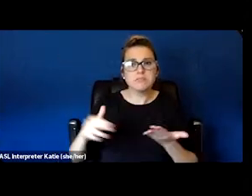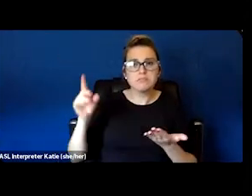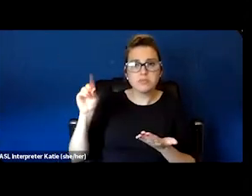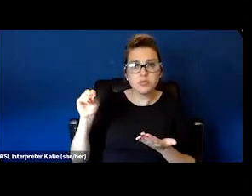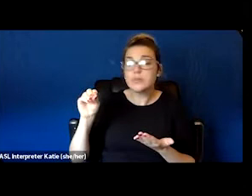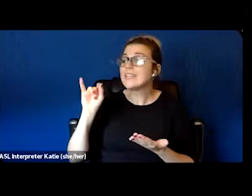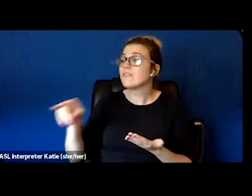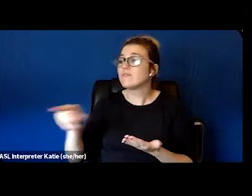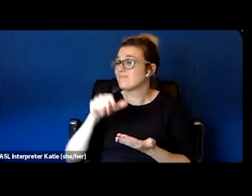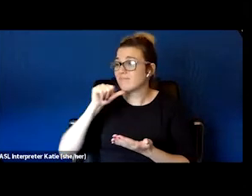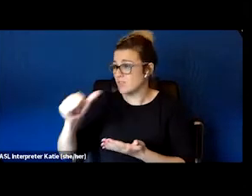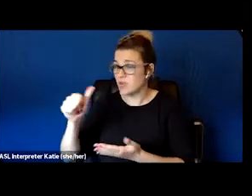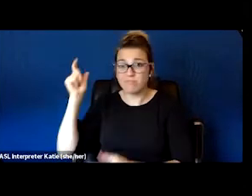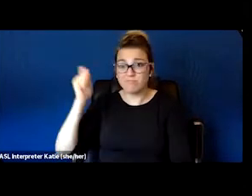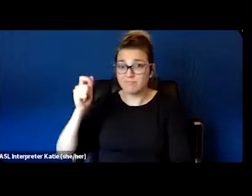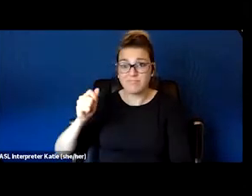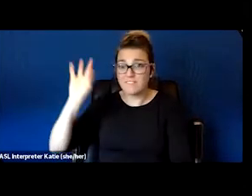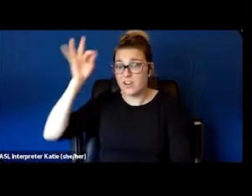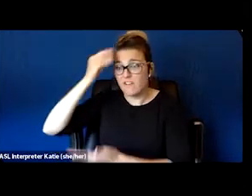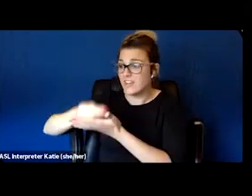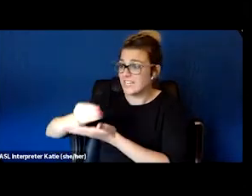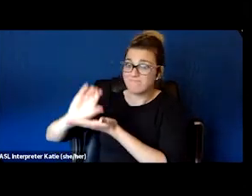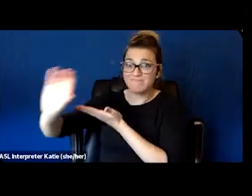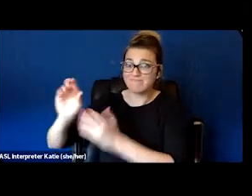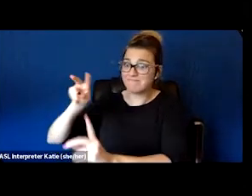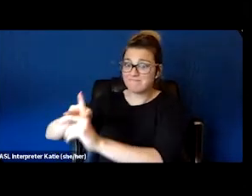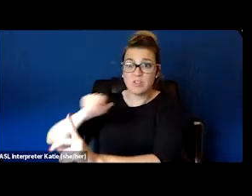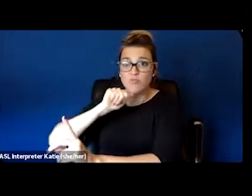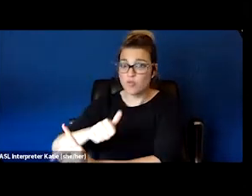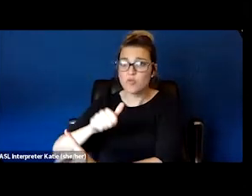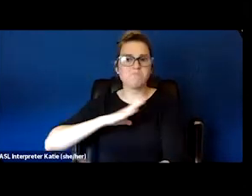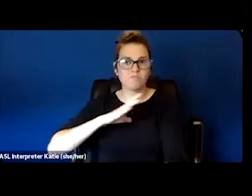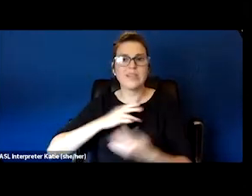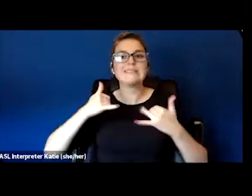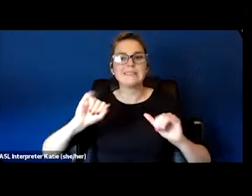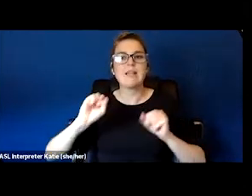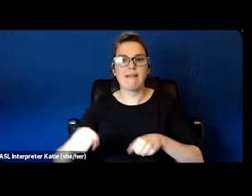for a variety of reasons. That could look like increasing the impact of their own work.